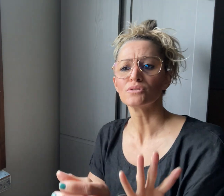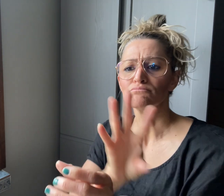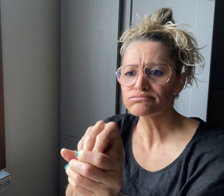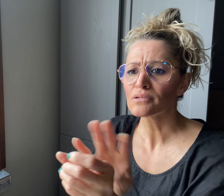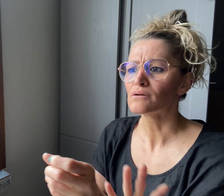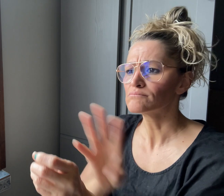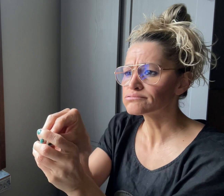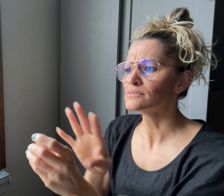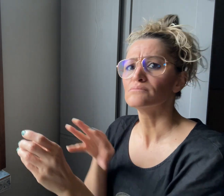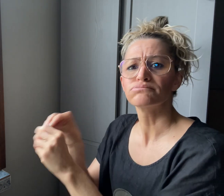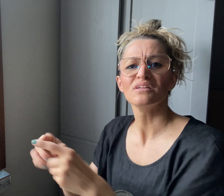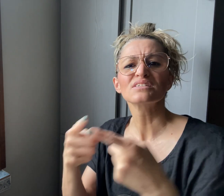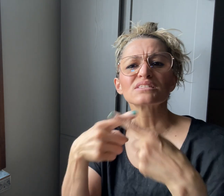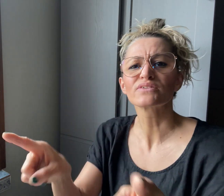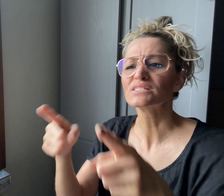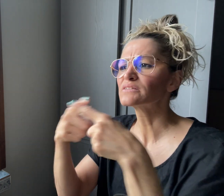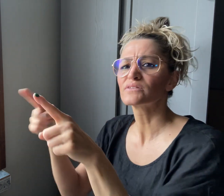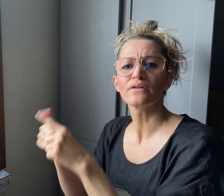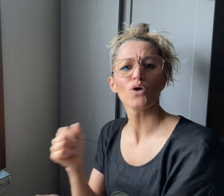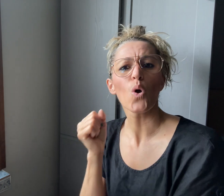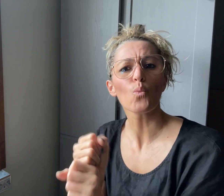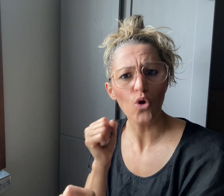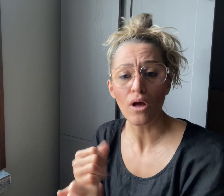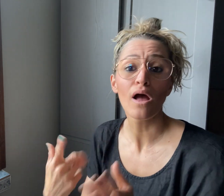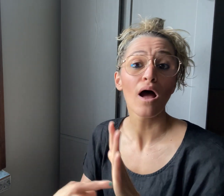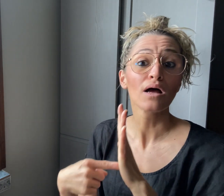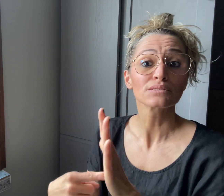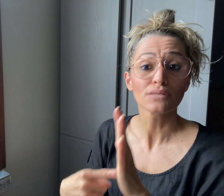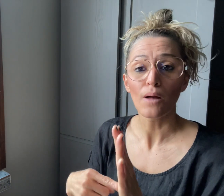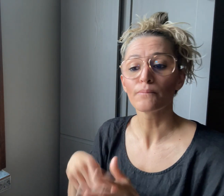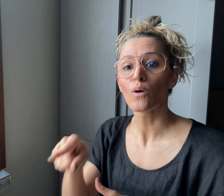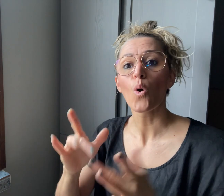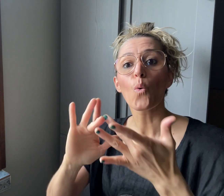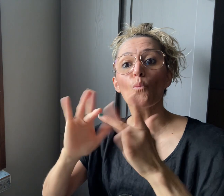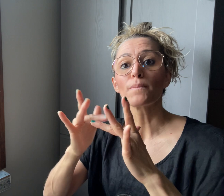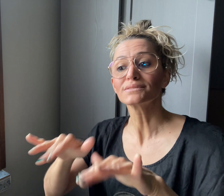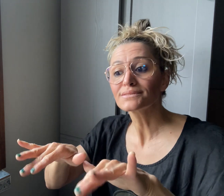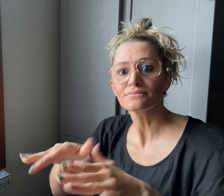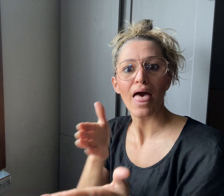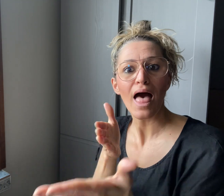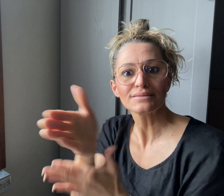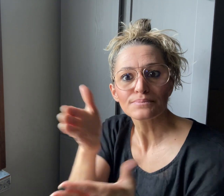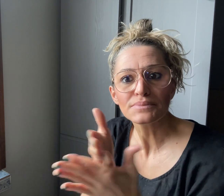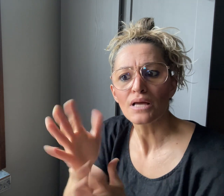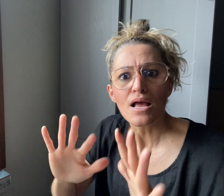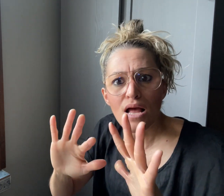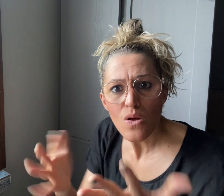capacities including website accessibility and